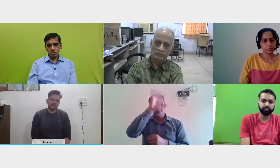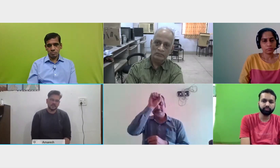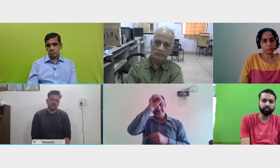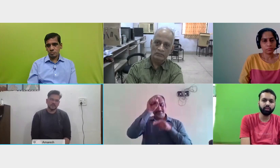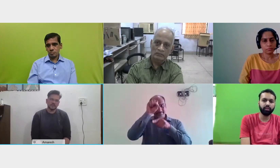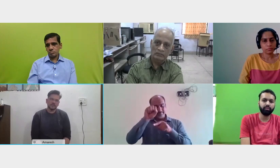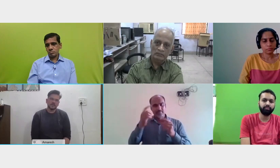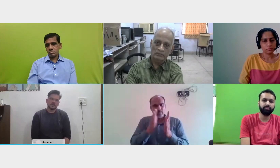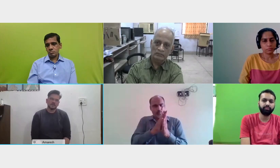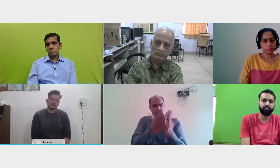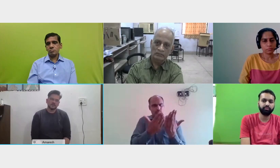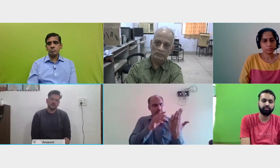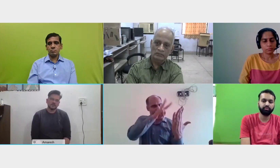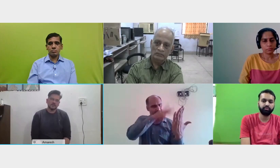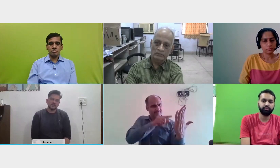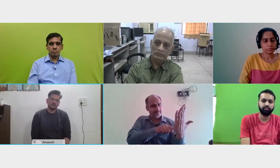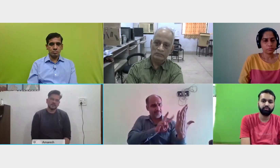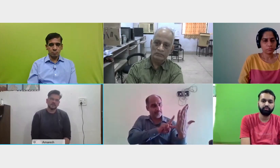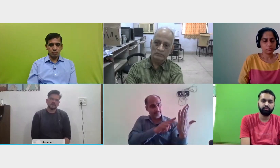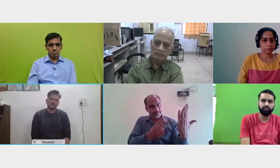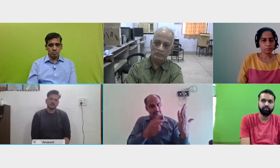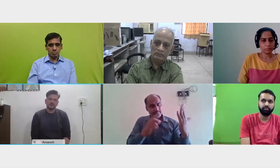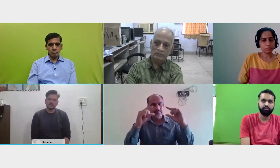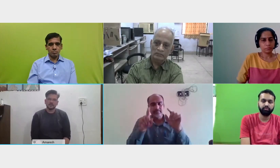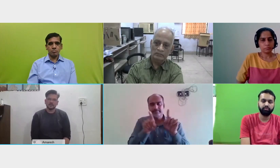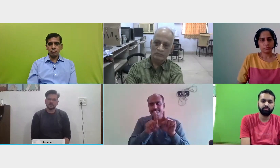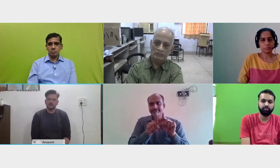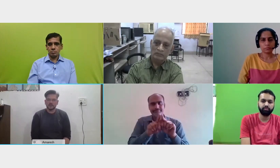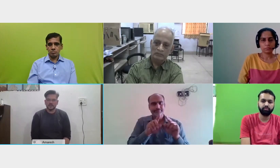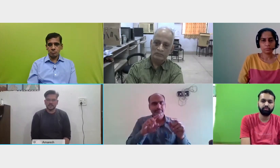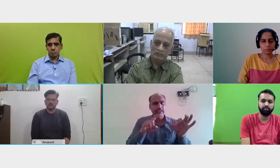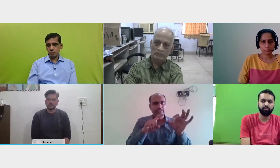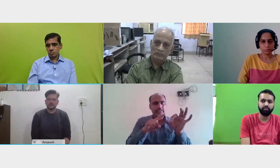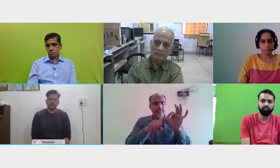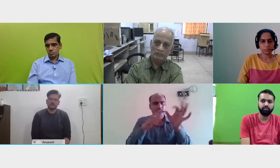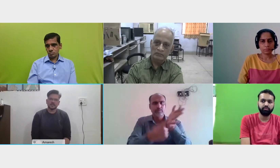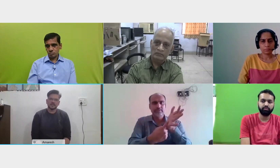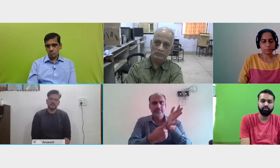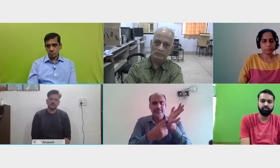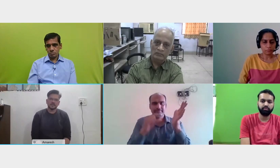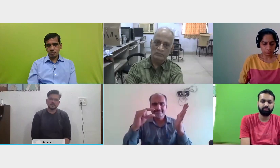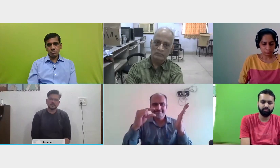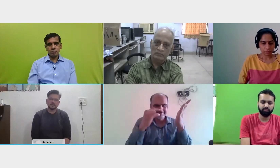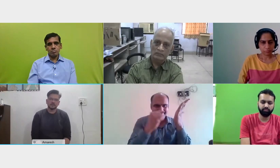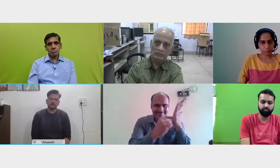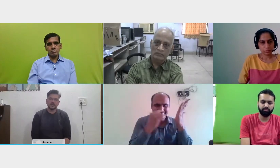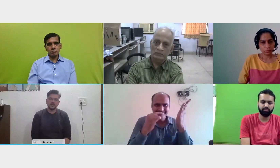the language naturally so the early intervention centres the textbooks are translated you know